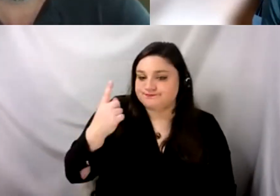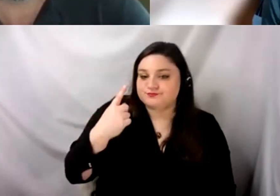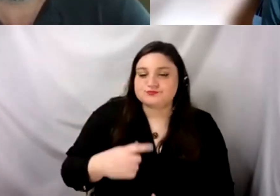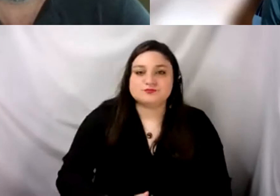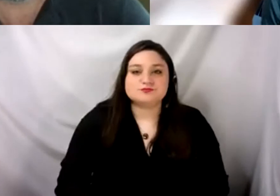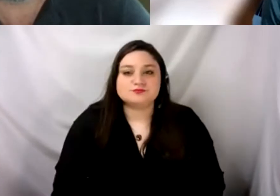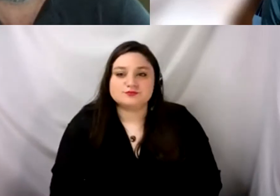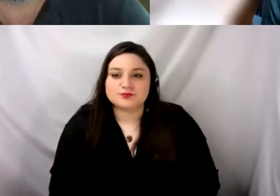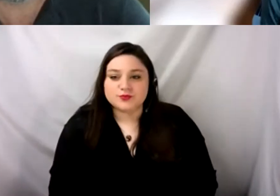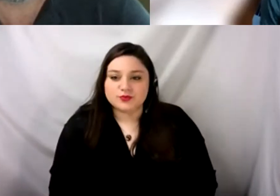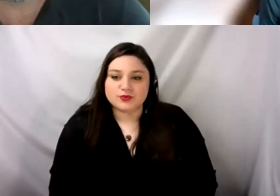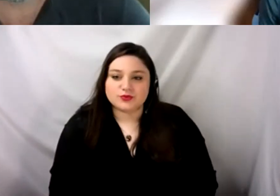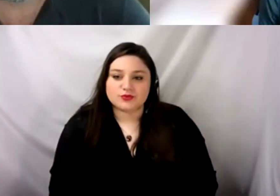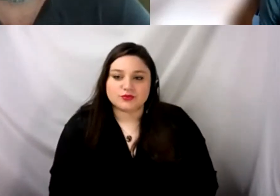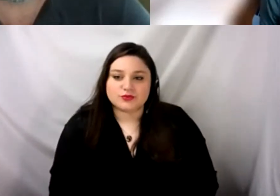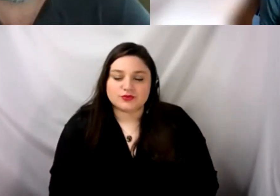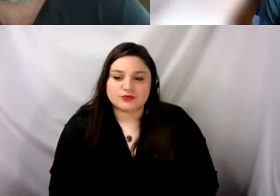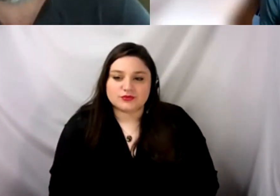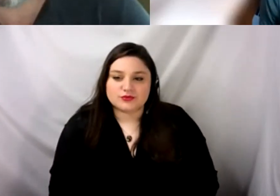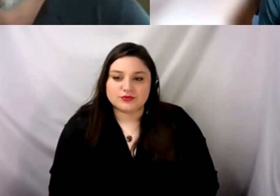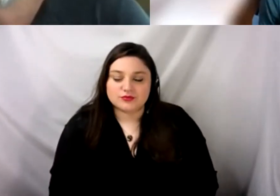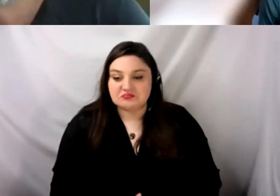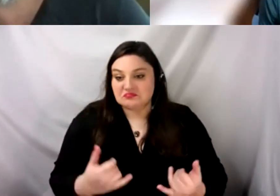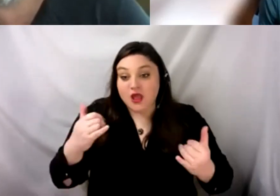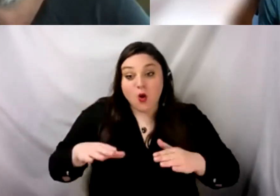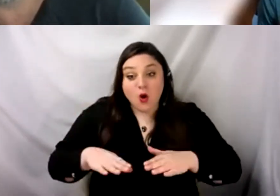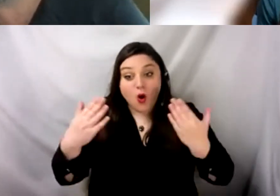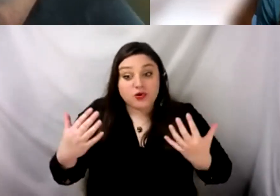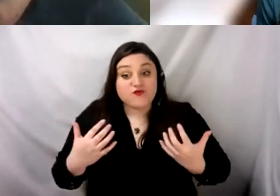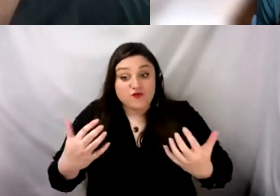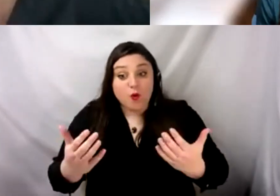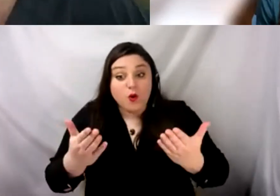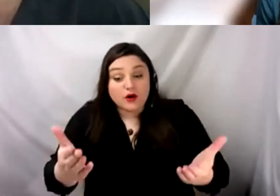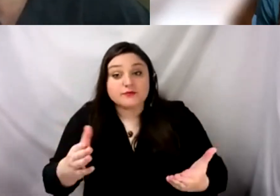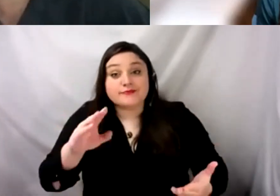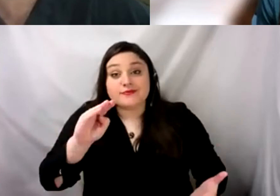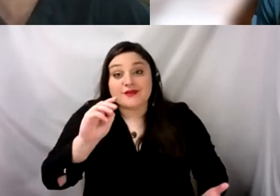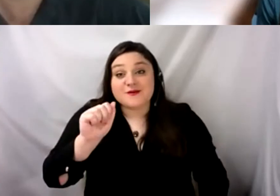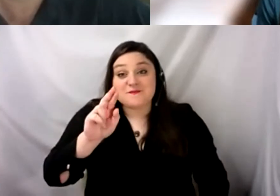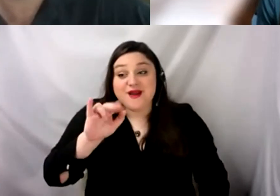Opening the floor back up. Marilyn I know you had a lot of questions. I'm wondering if